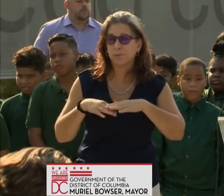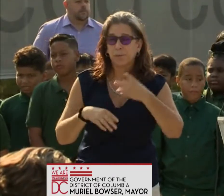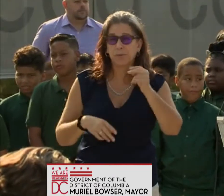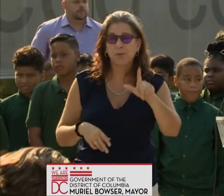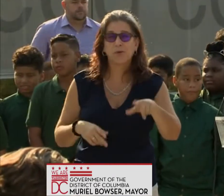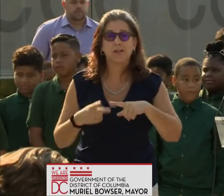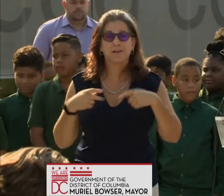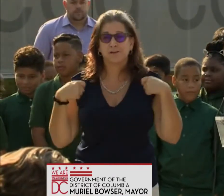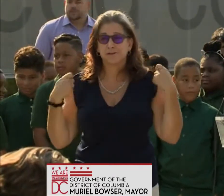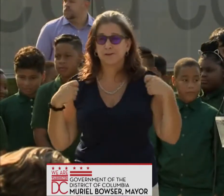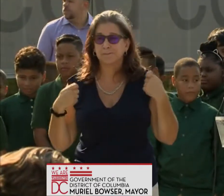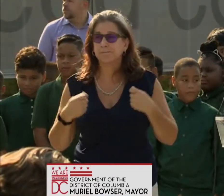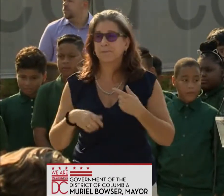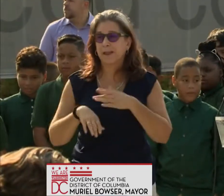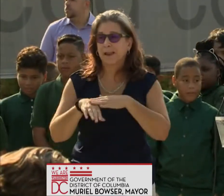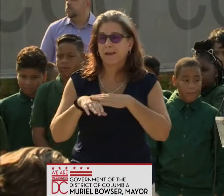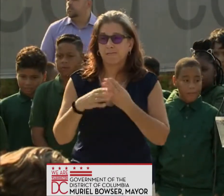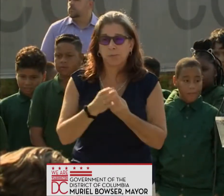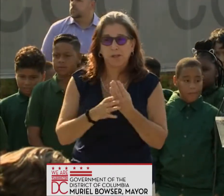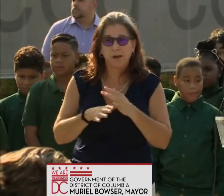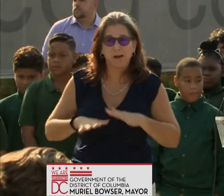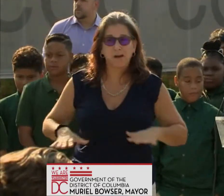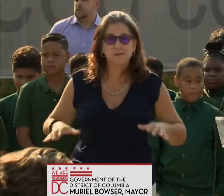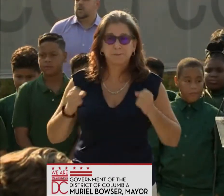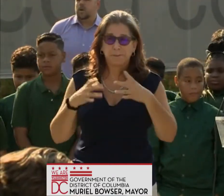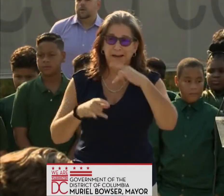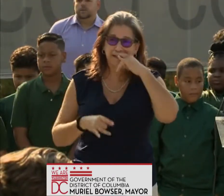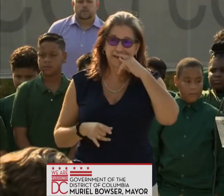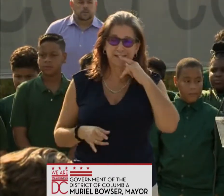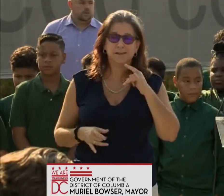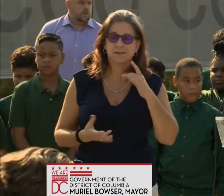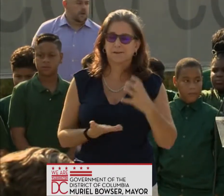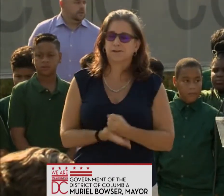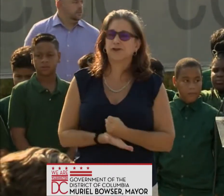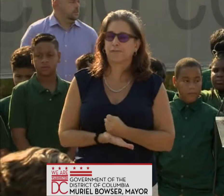that it is a building that our kids deserve I want to thank the mayor and